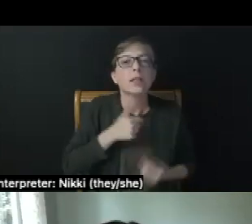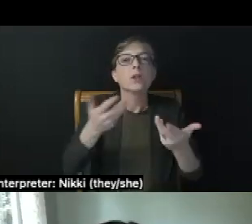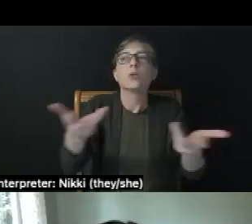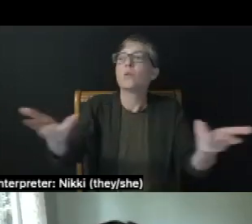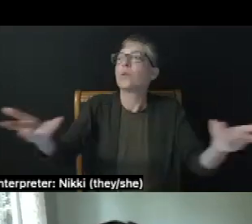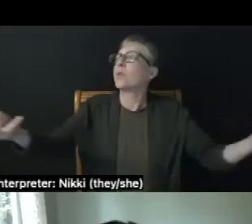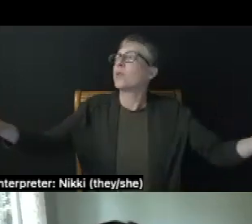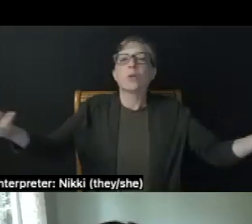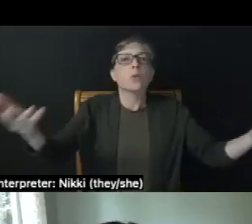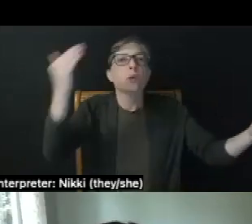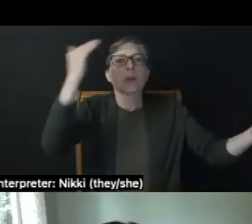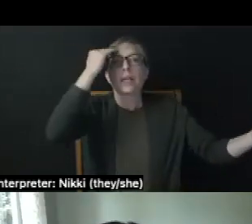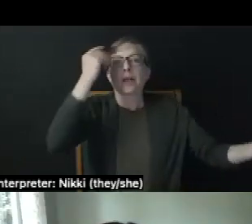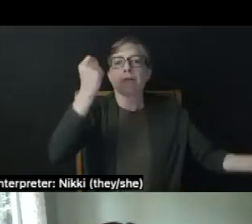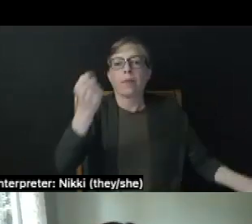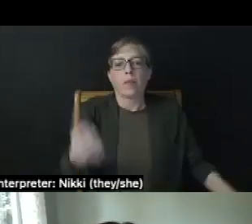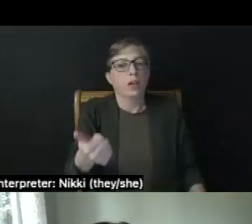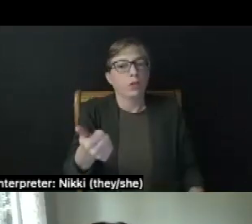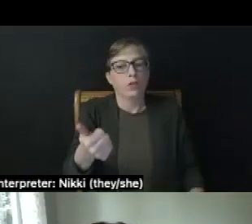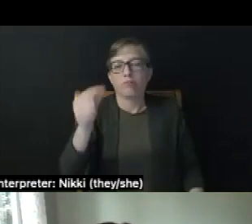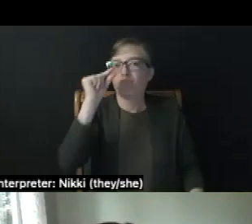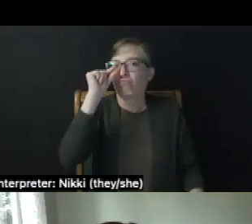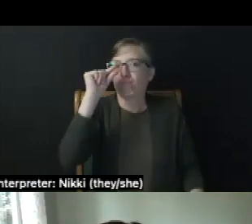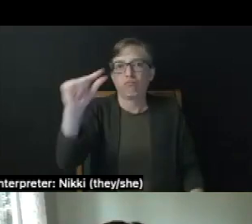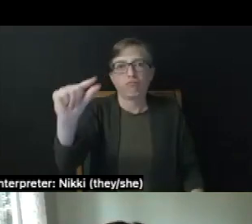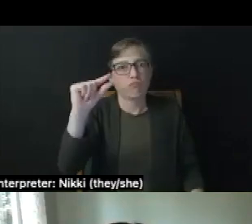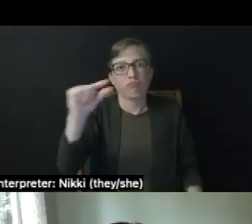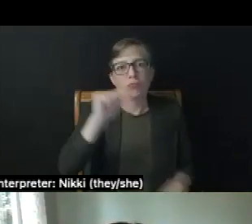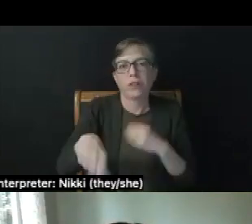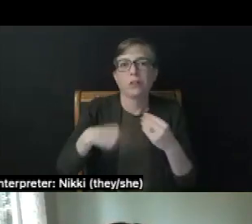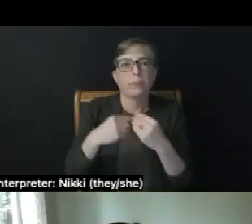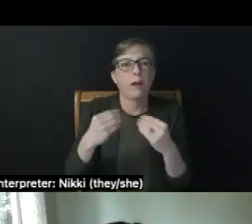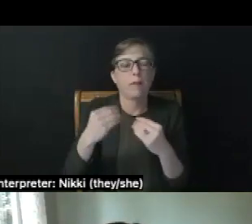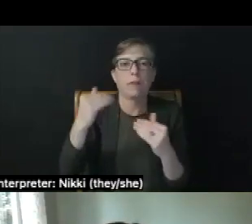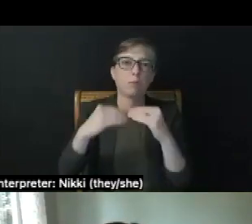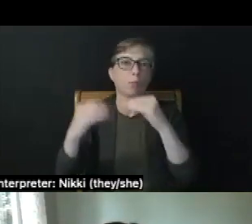the further disparities that people with disabilities face,